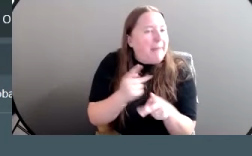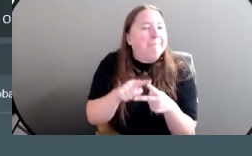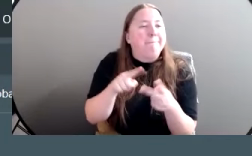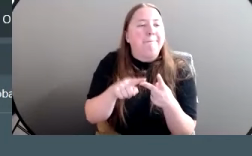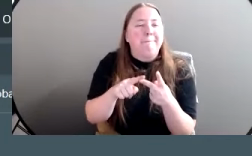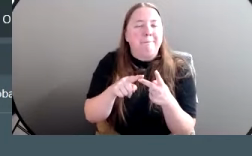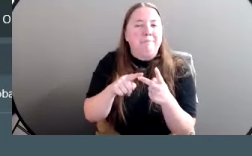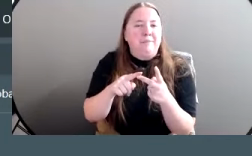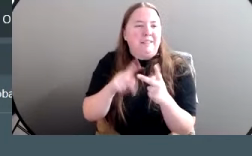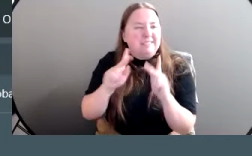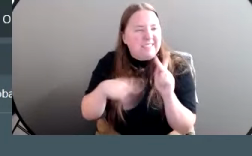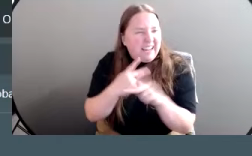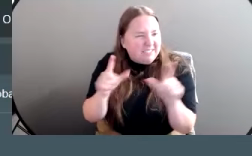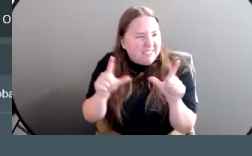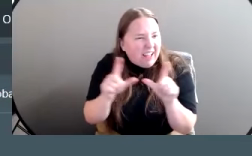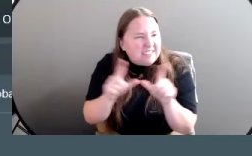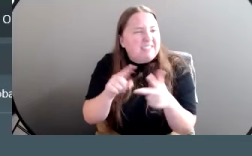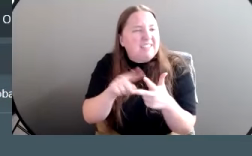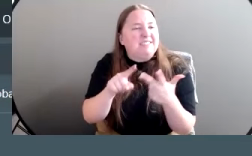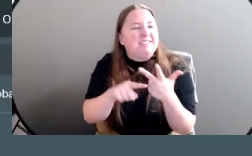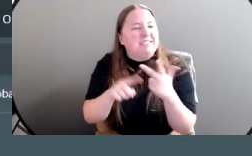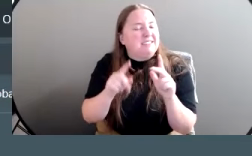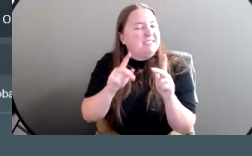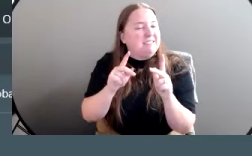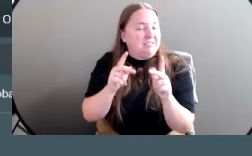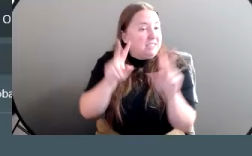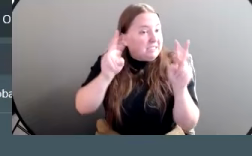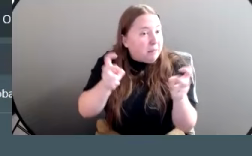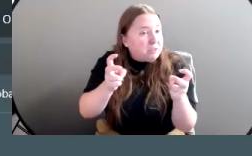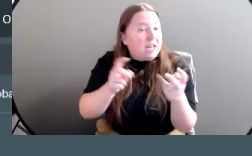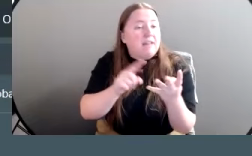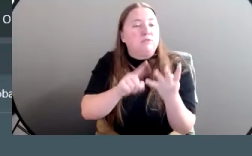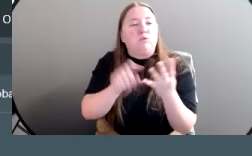Commons license, by the subject or from the source that it's pulling from.